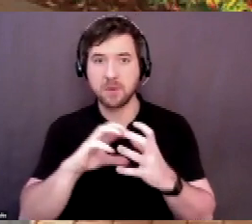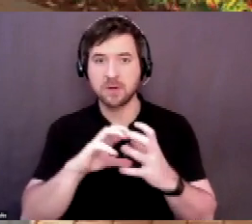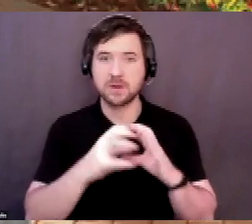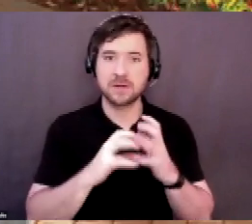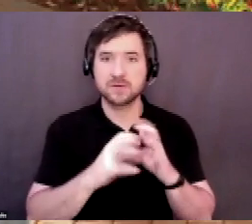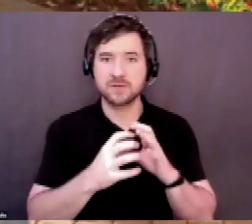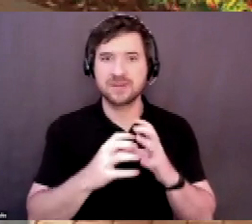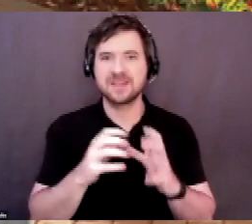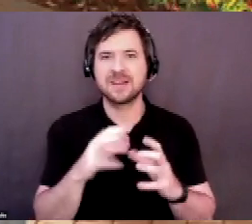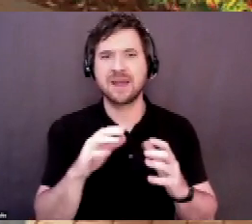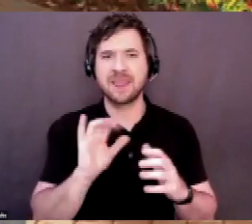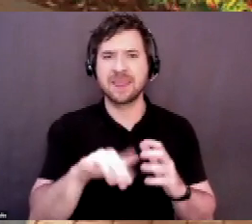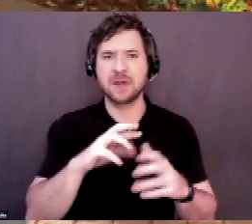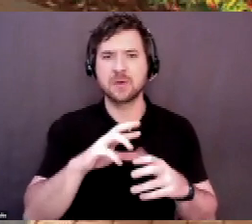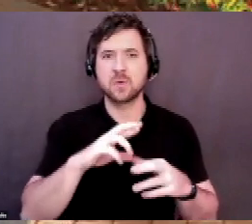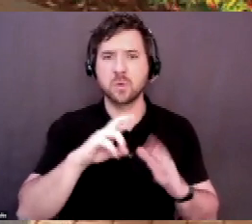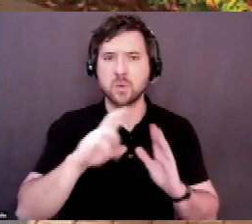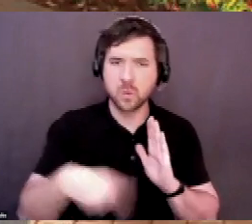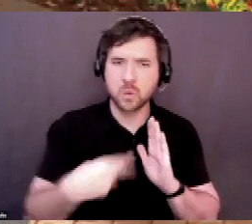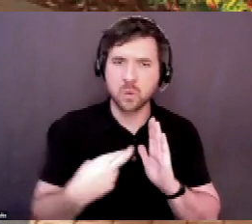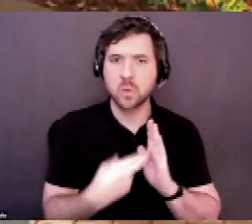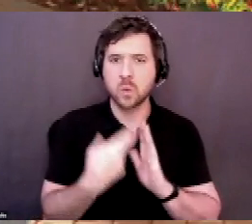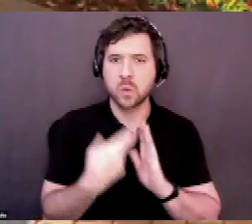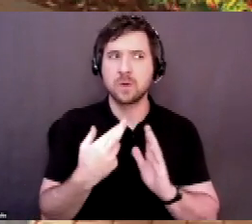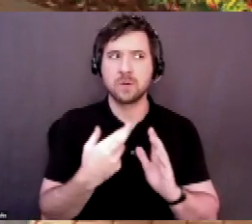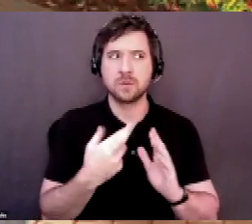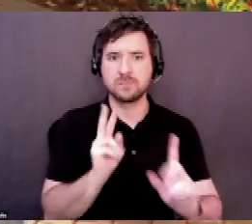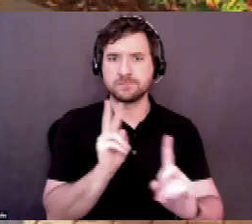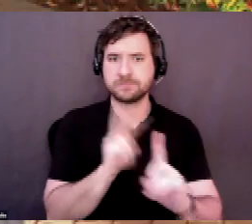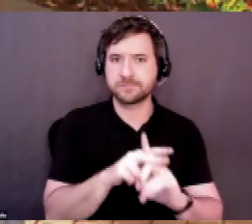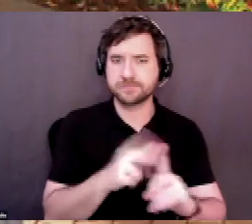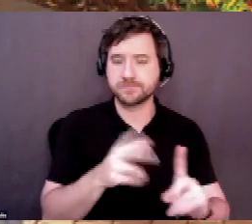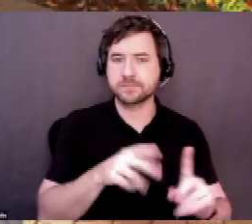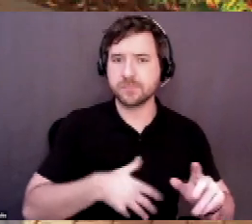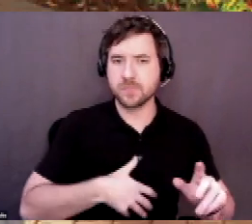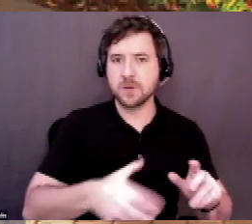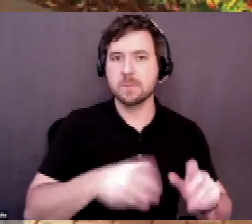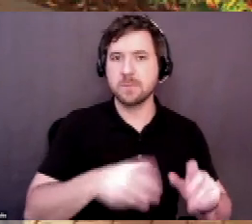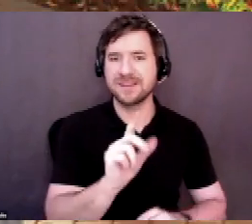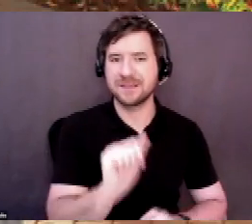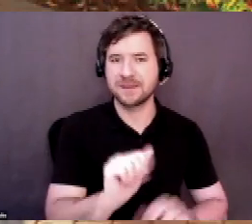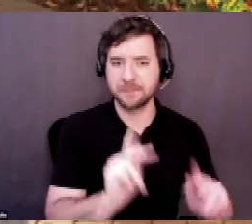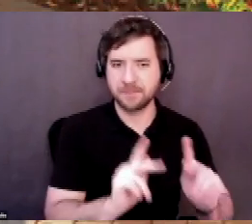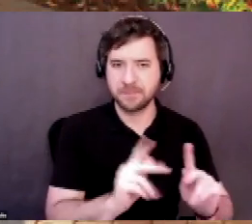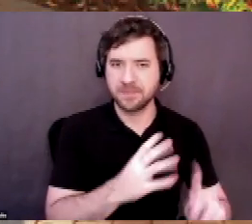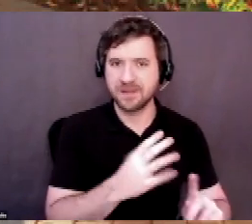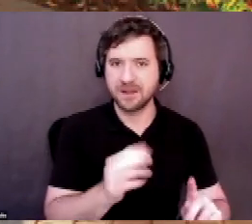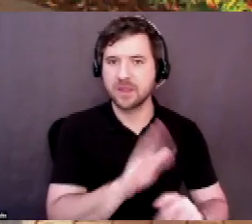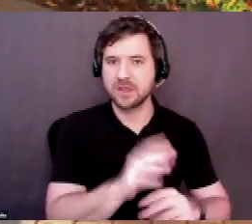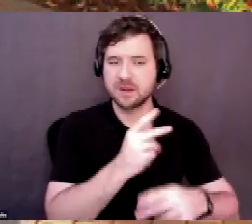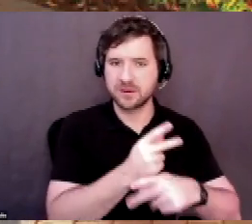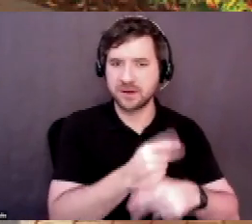that plays for pregnant disabled folks and the care they receive? The first thing I want to